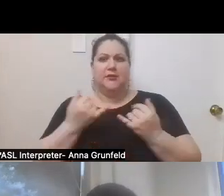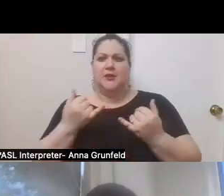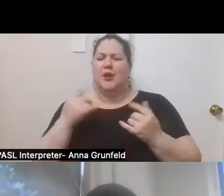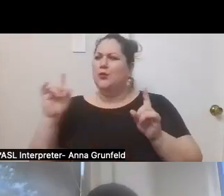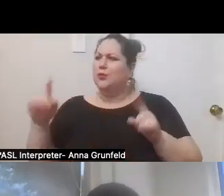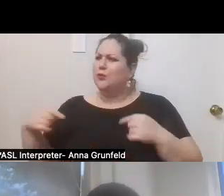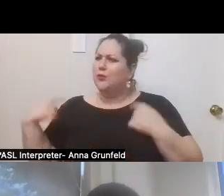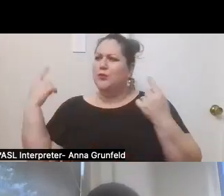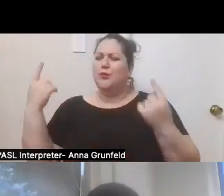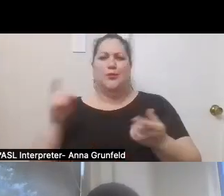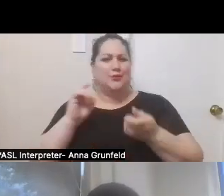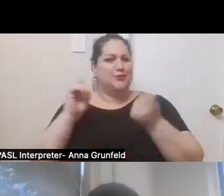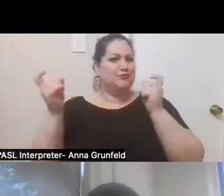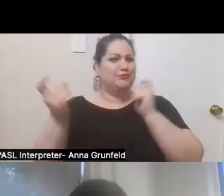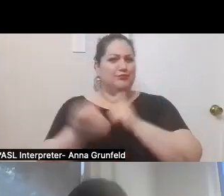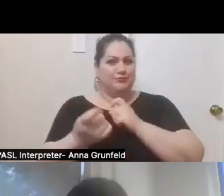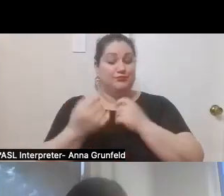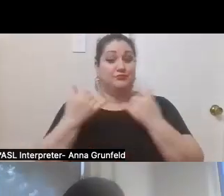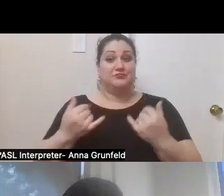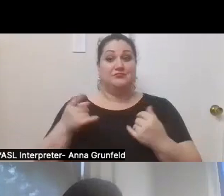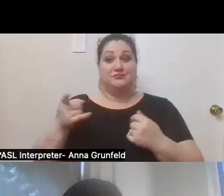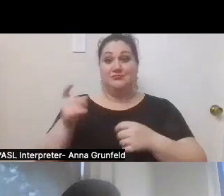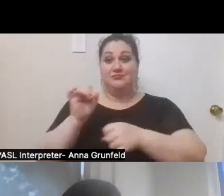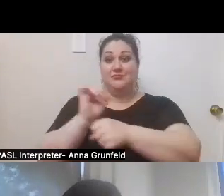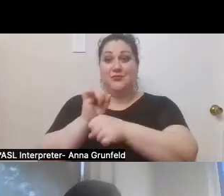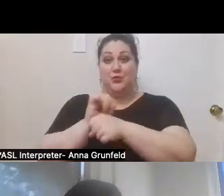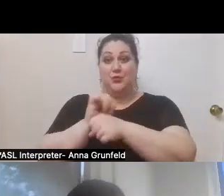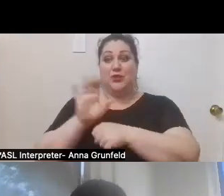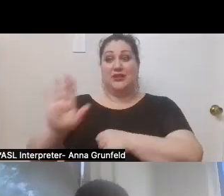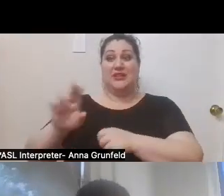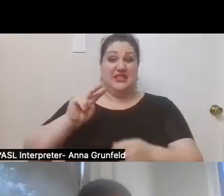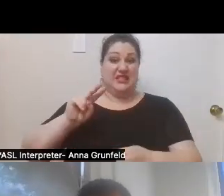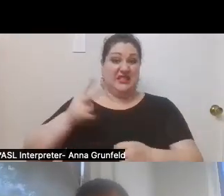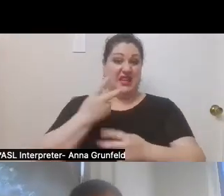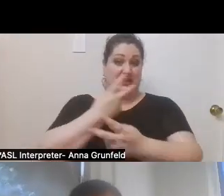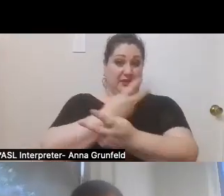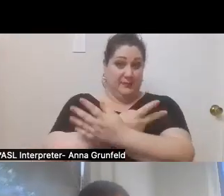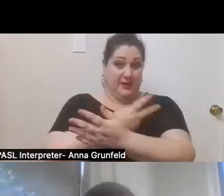He's now working on his second masters degree and wants to pursue a PhD